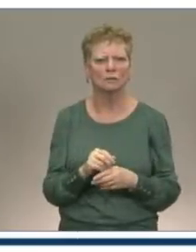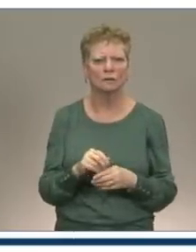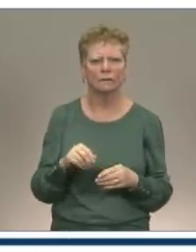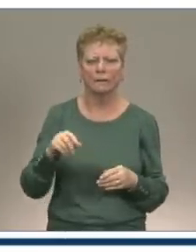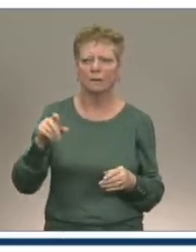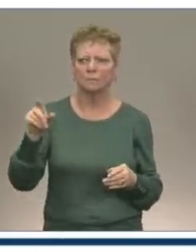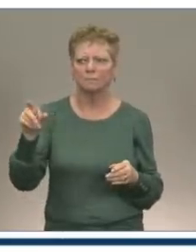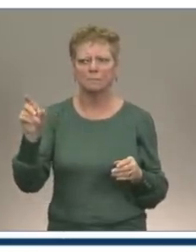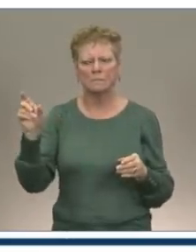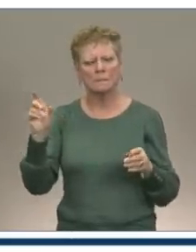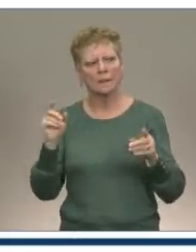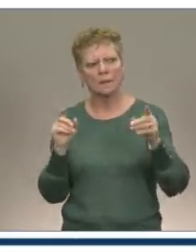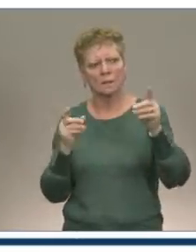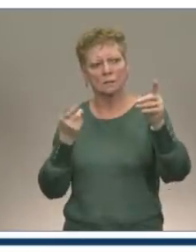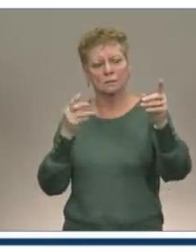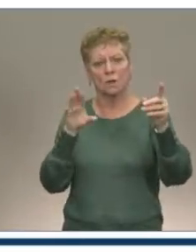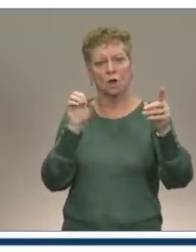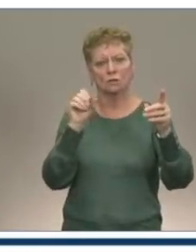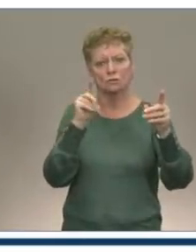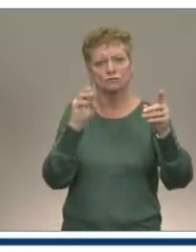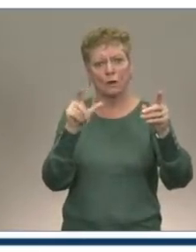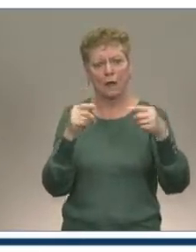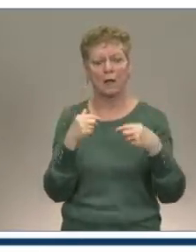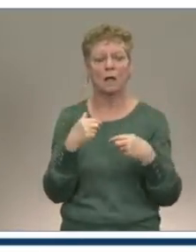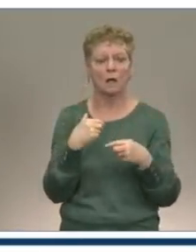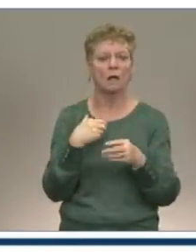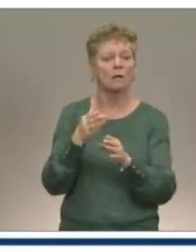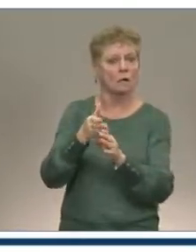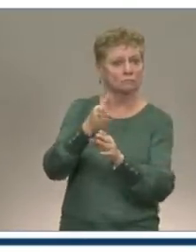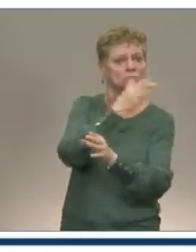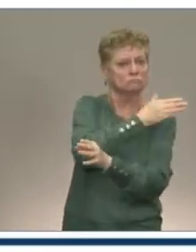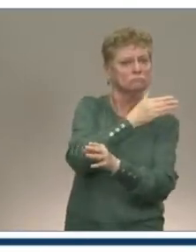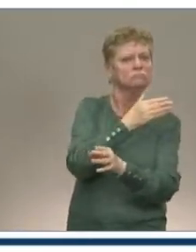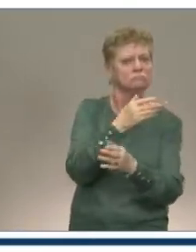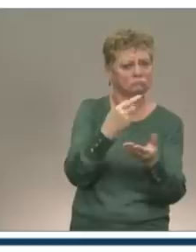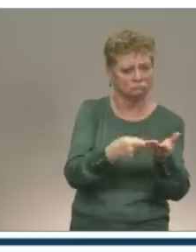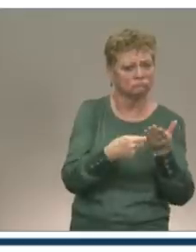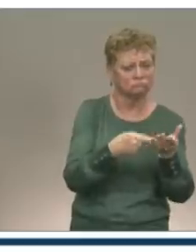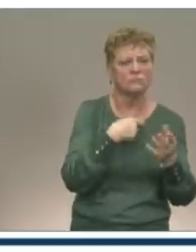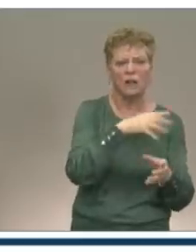involved i shouldn't say i was involved very early on to say what about this idea and i said from a